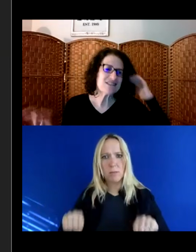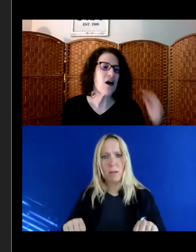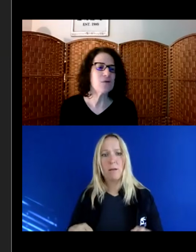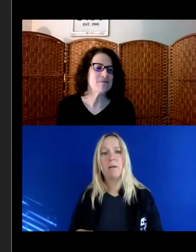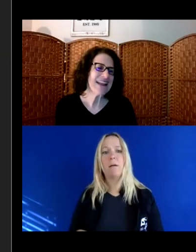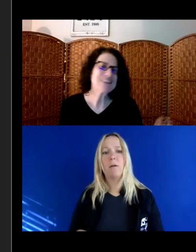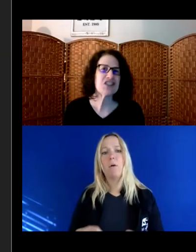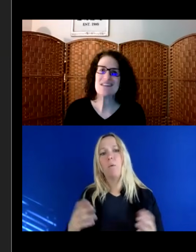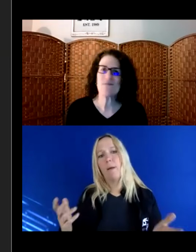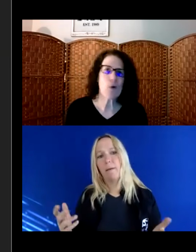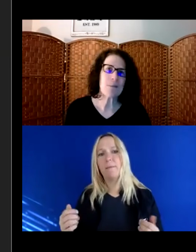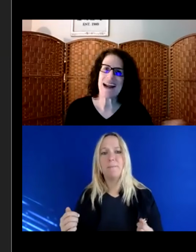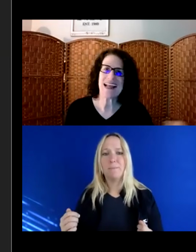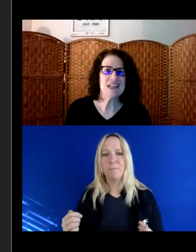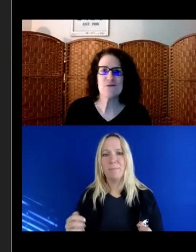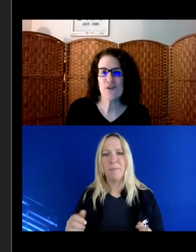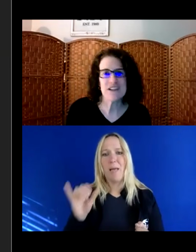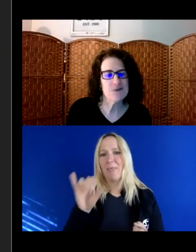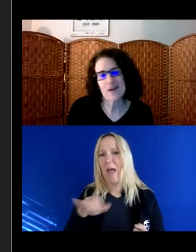So, it's just the format I used for this one.